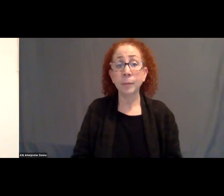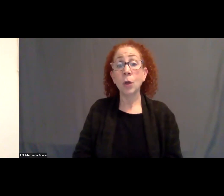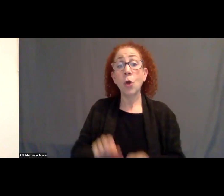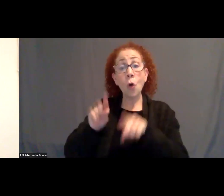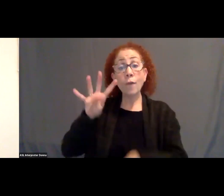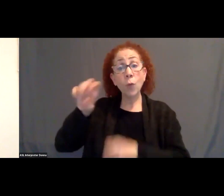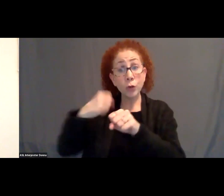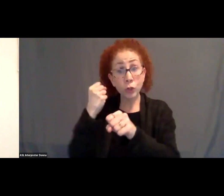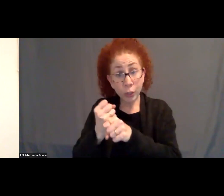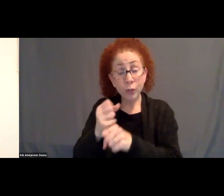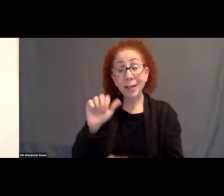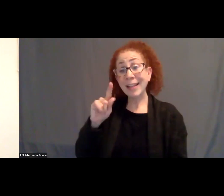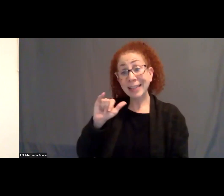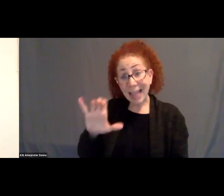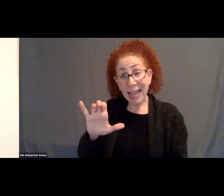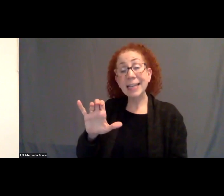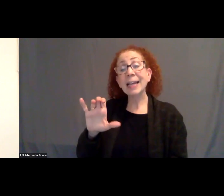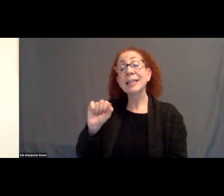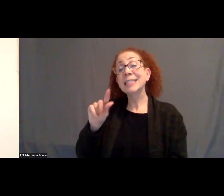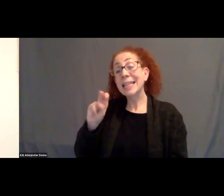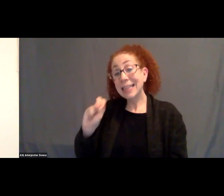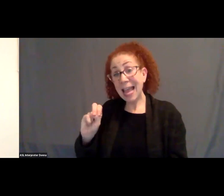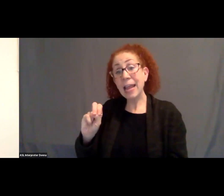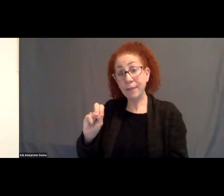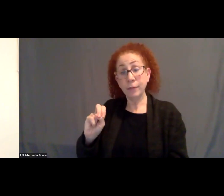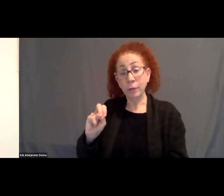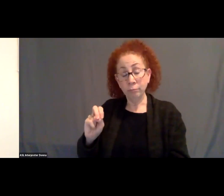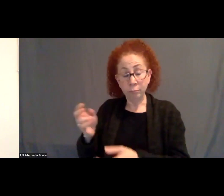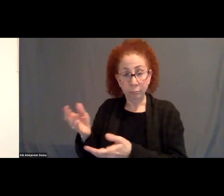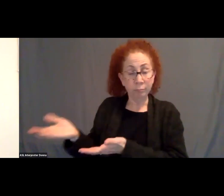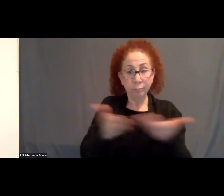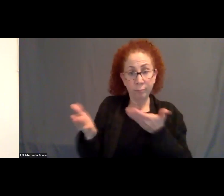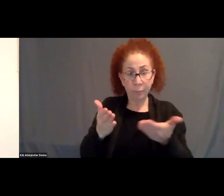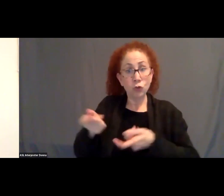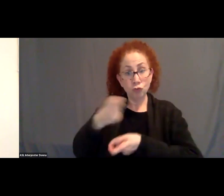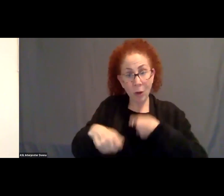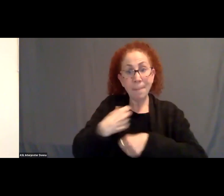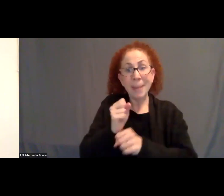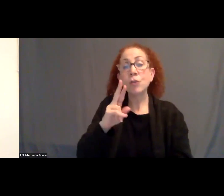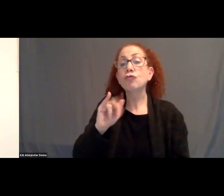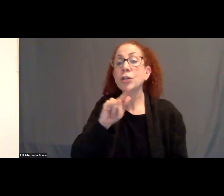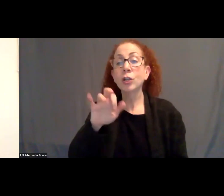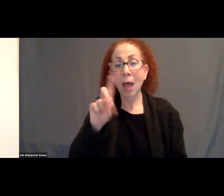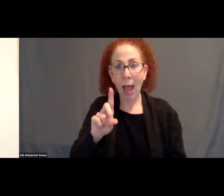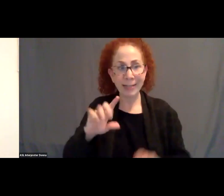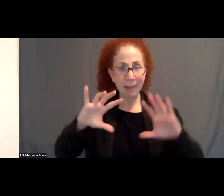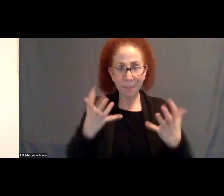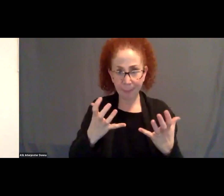the Atlantic slave trade had created racialized people in racially ordered societies across Western Europe,